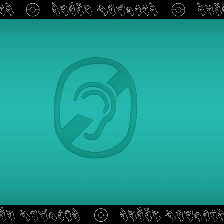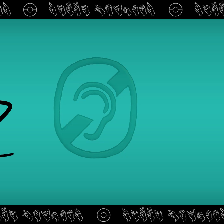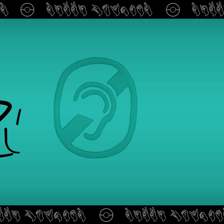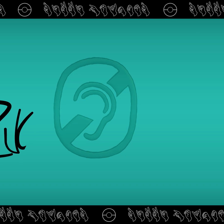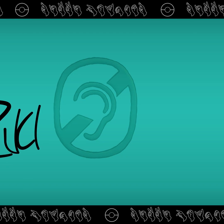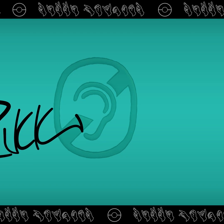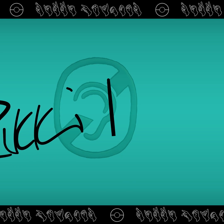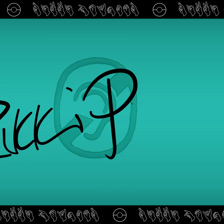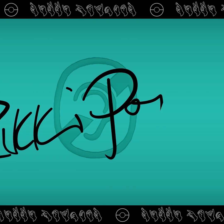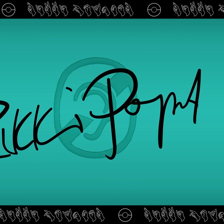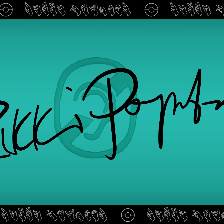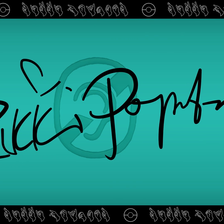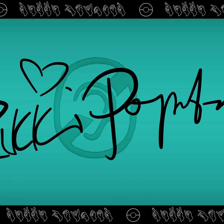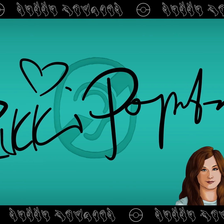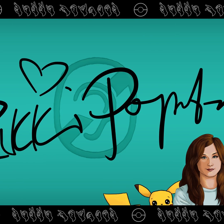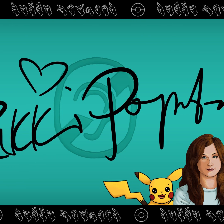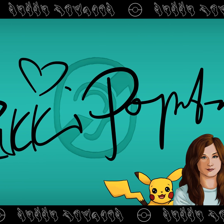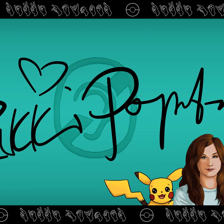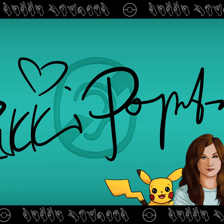[marker writing] [Pokemon game sound]